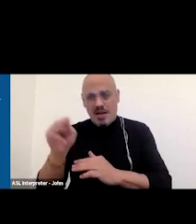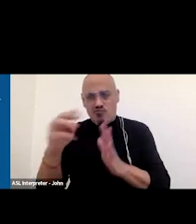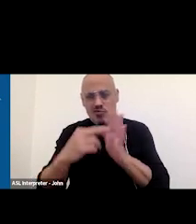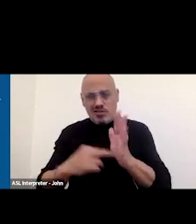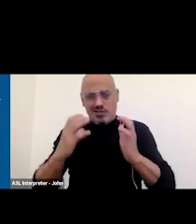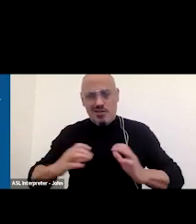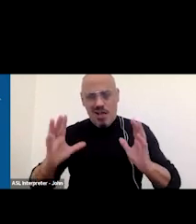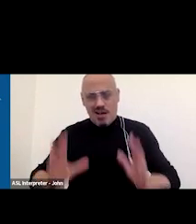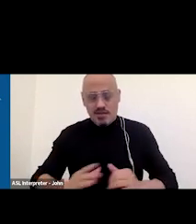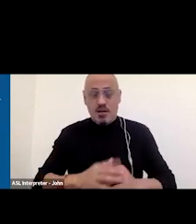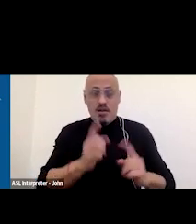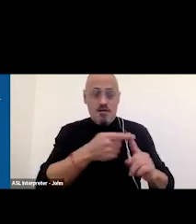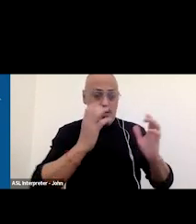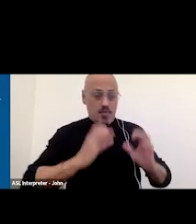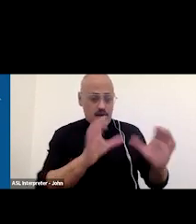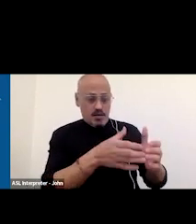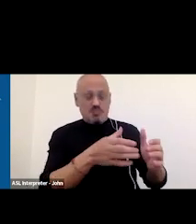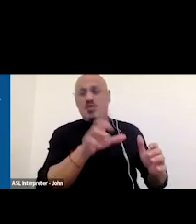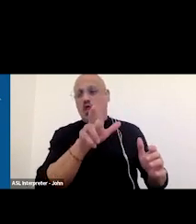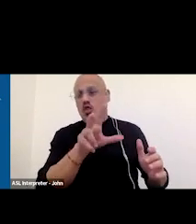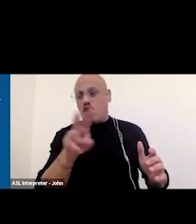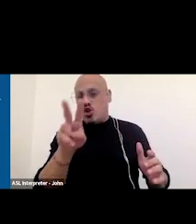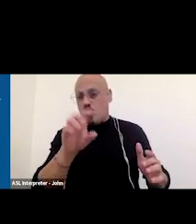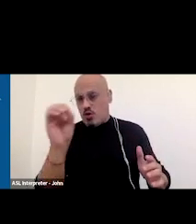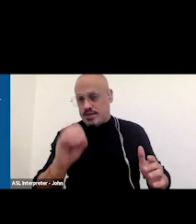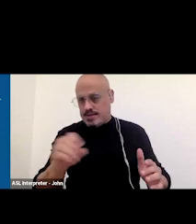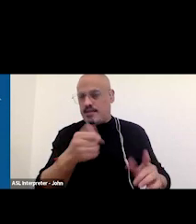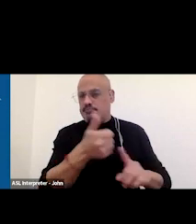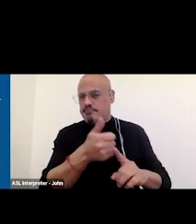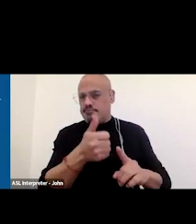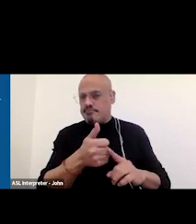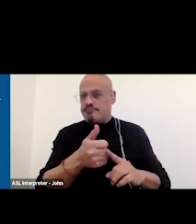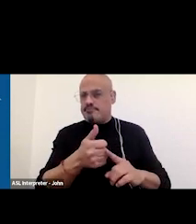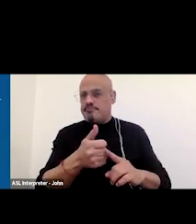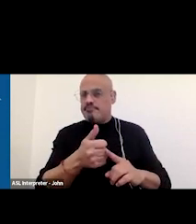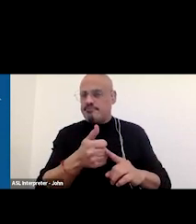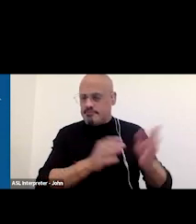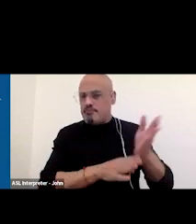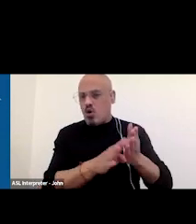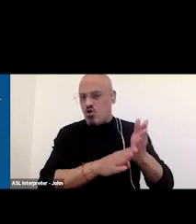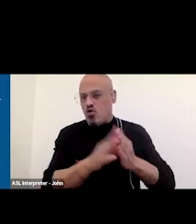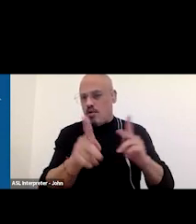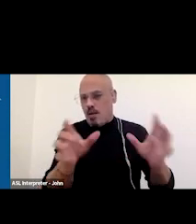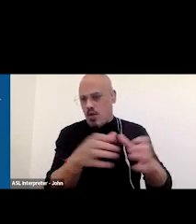And of these clients, 32% were minority population, 34% live in rural areas,